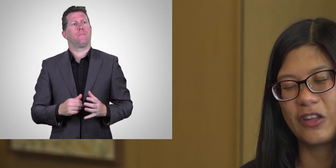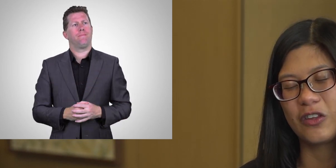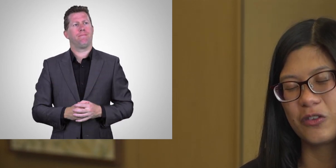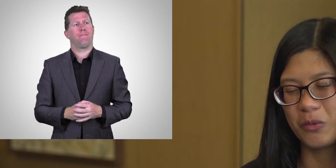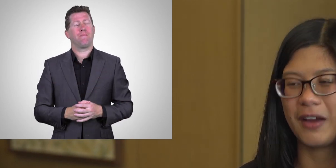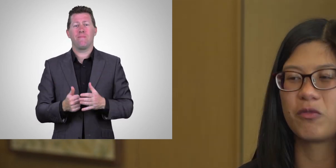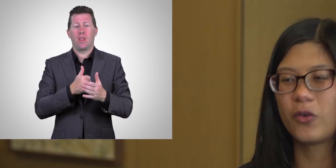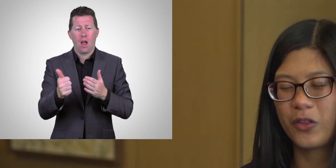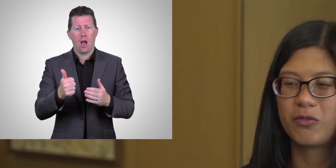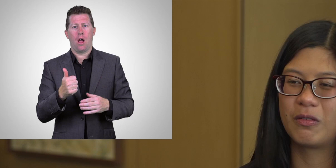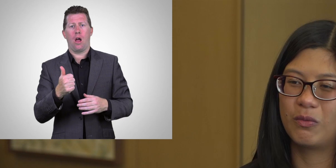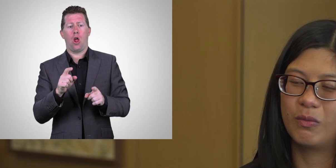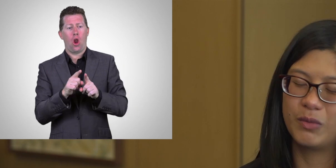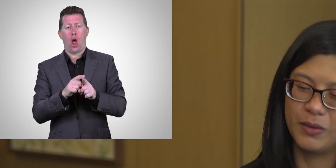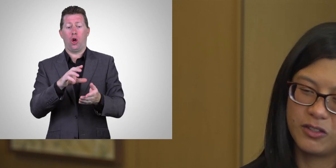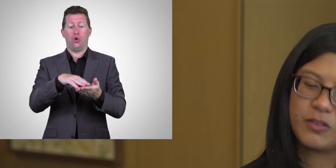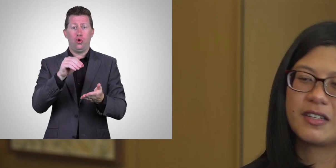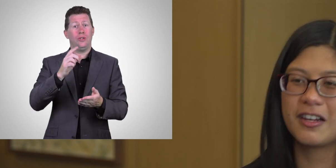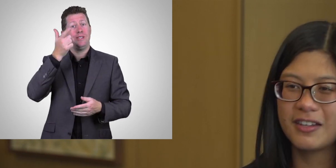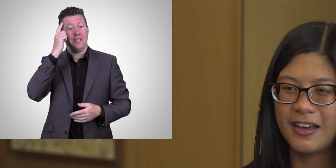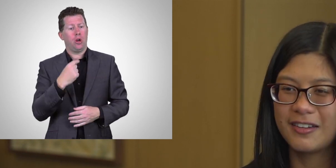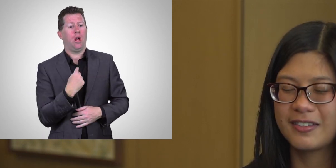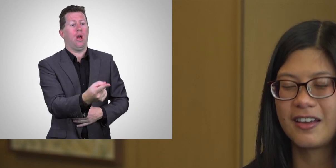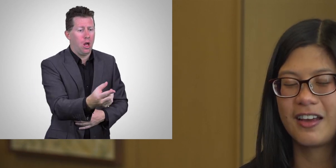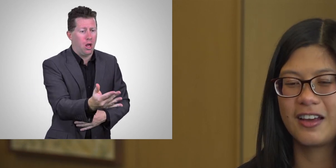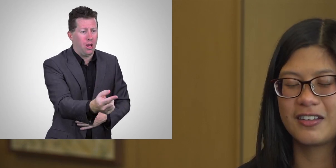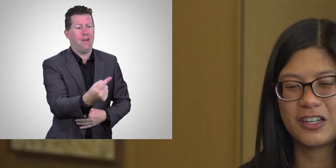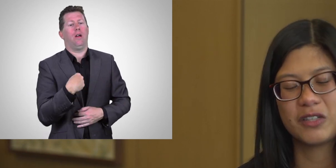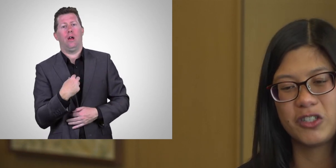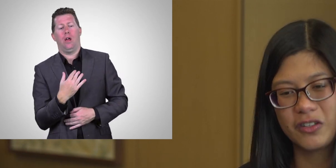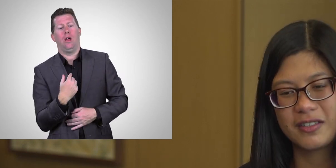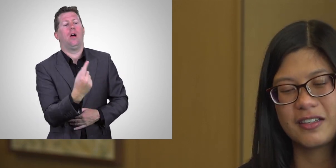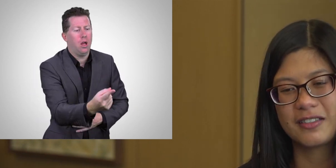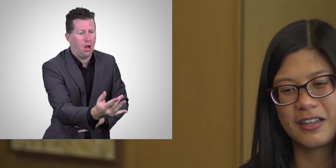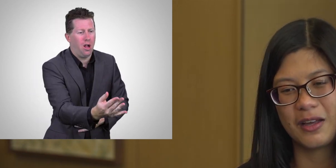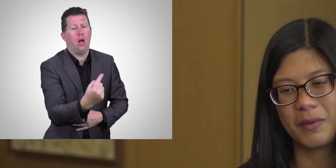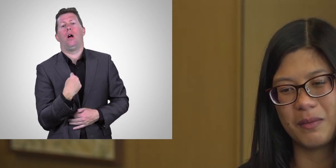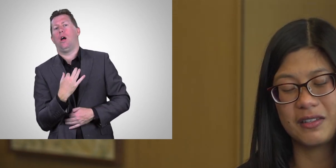the usual back and forth between students and educators is actually reduced, there's perhaps